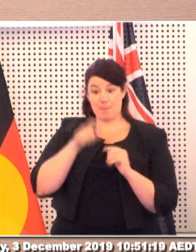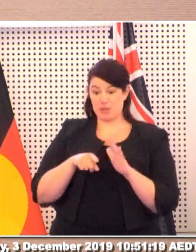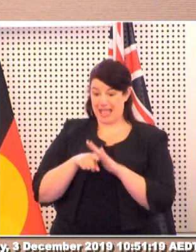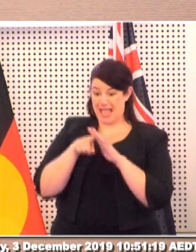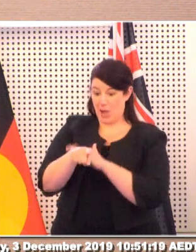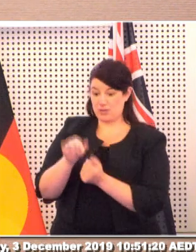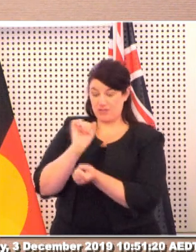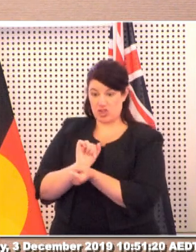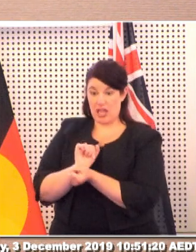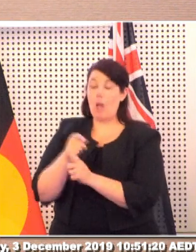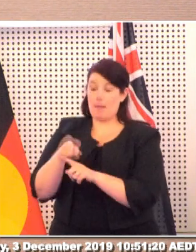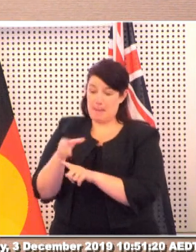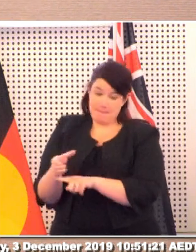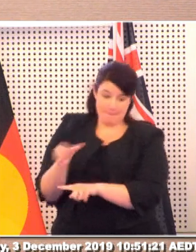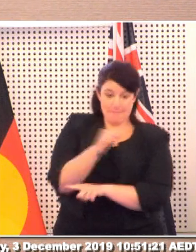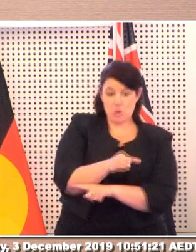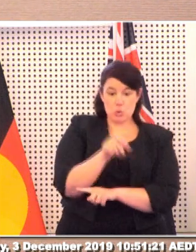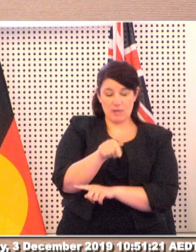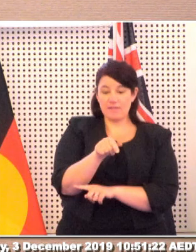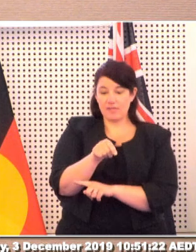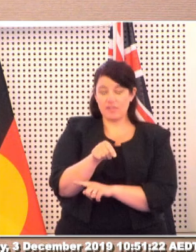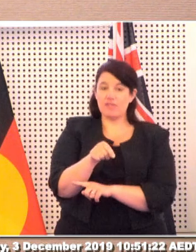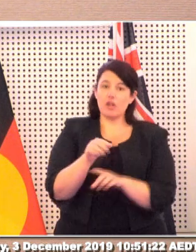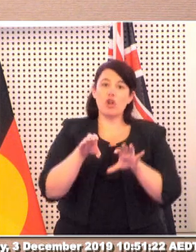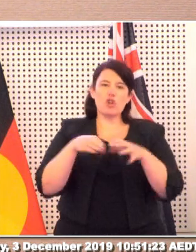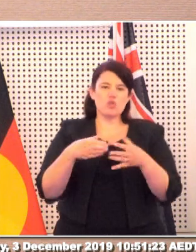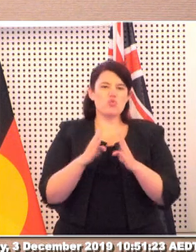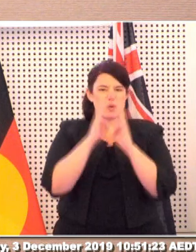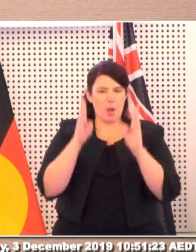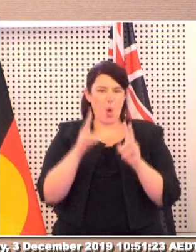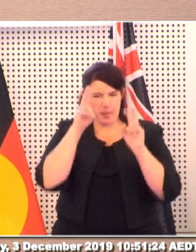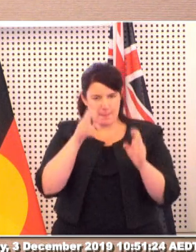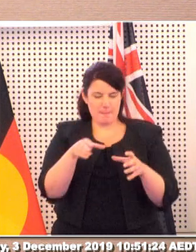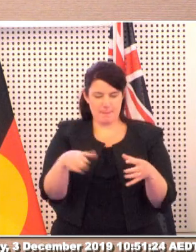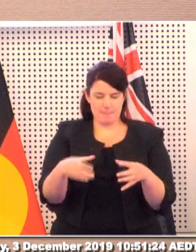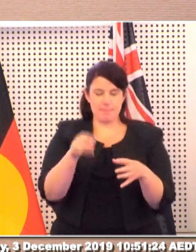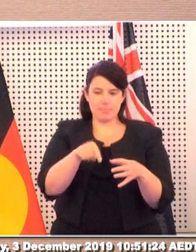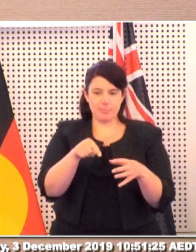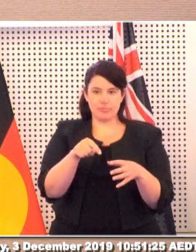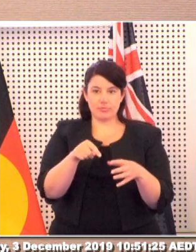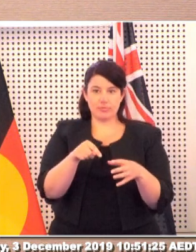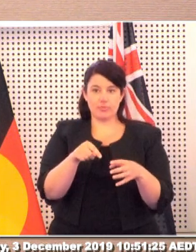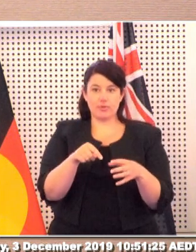They enter into a residential service or a group home, and then at that point I